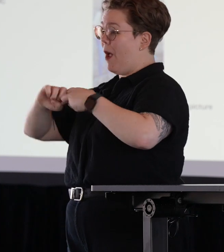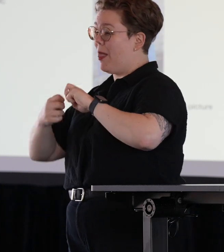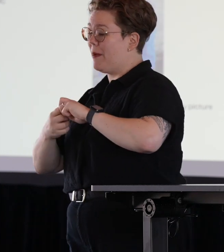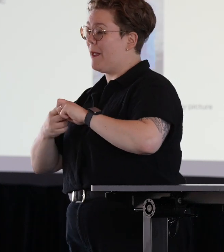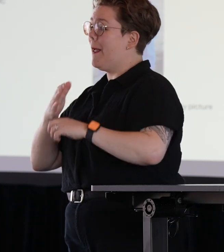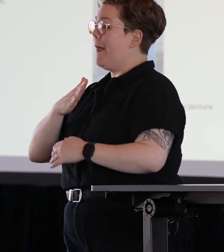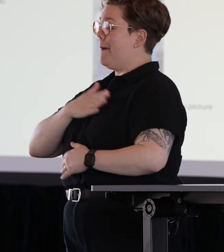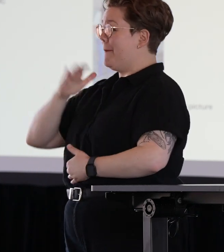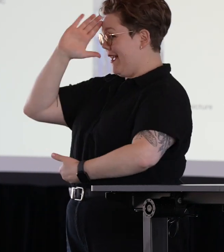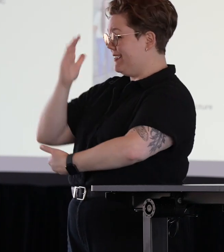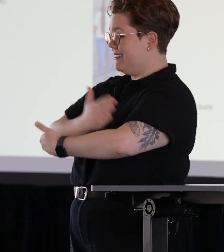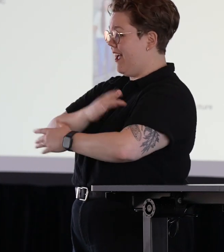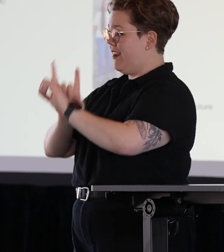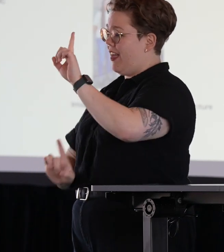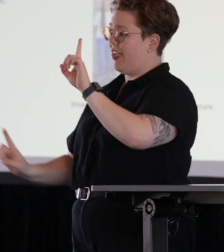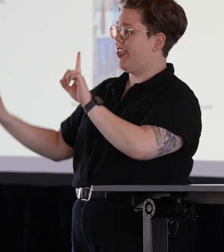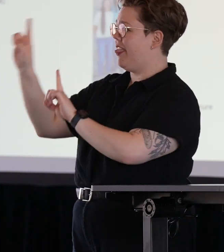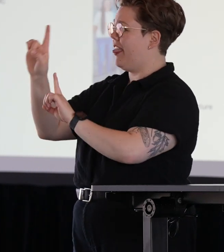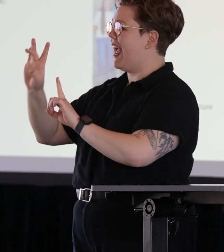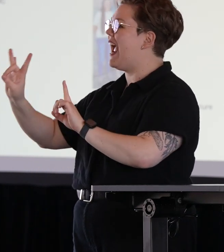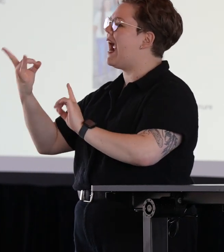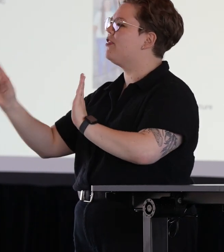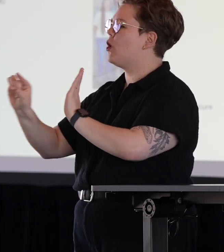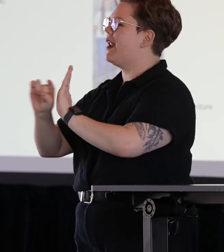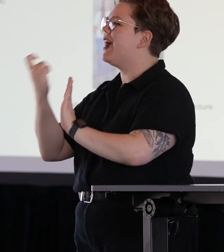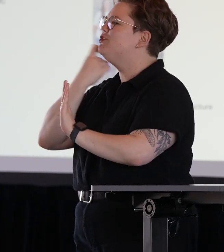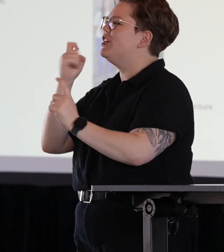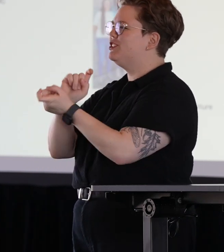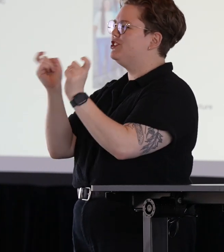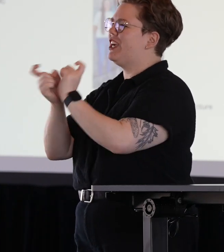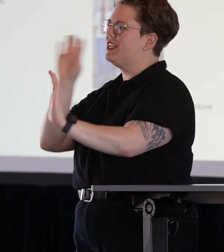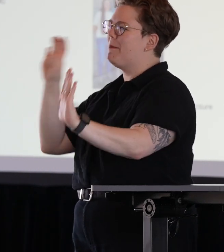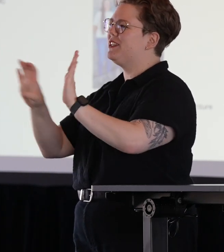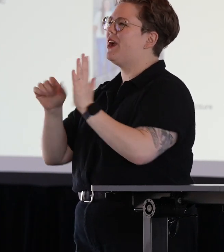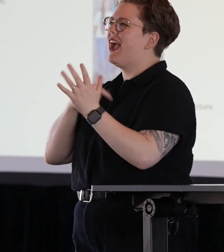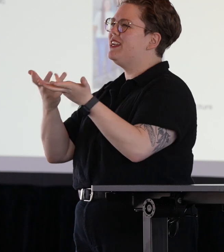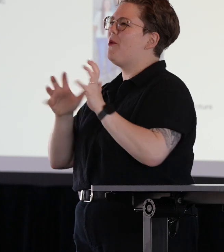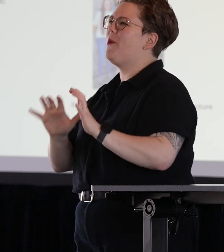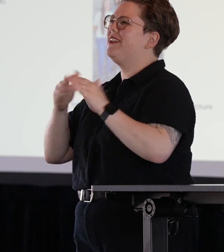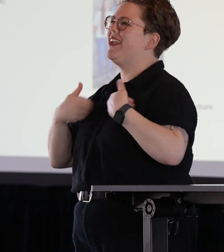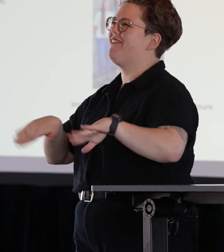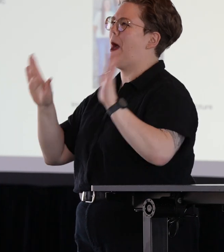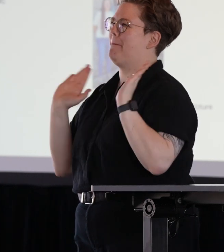eighth grade. I just changed the family picture above the mantle because I didn't want to give up my height. But I have to admit,